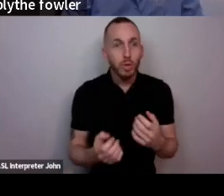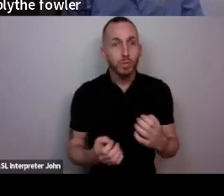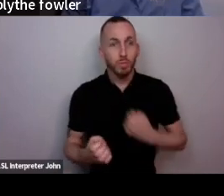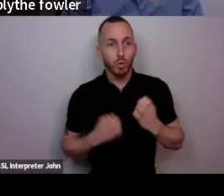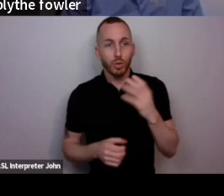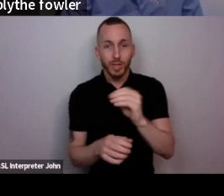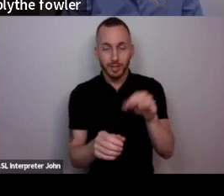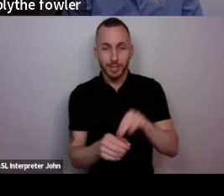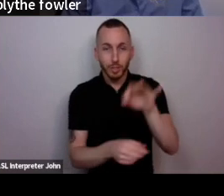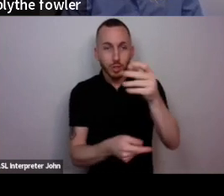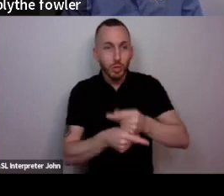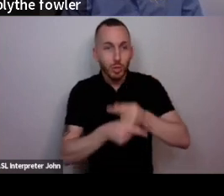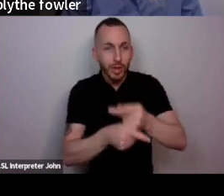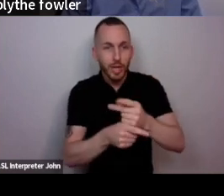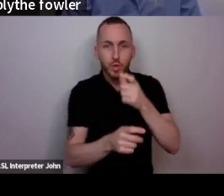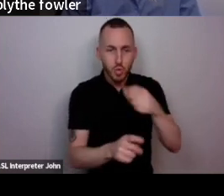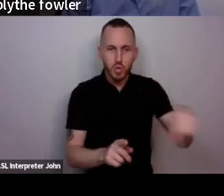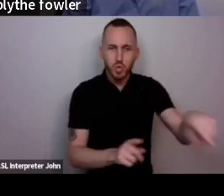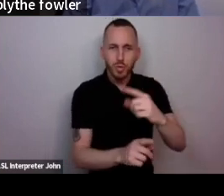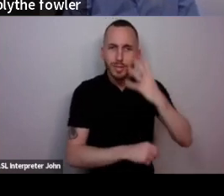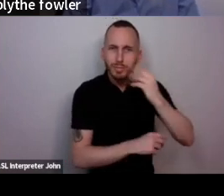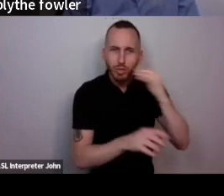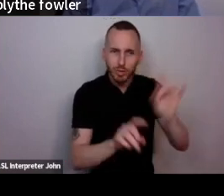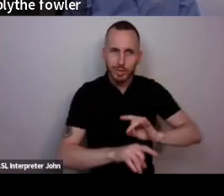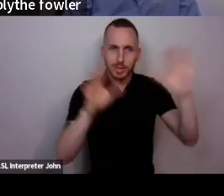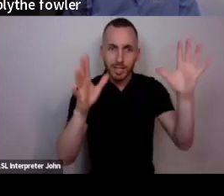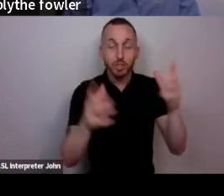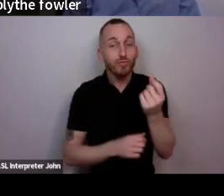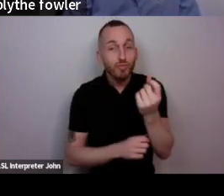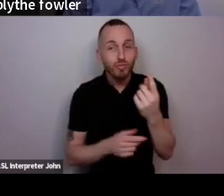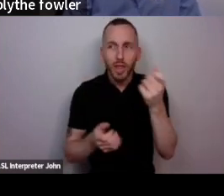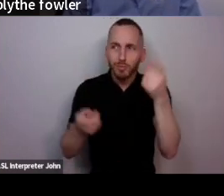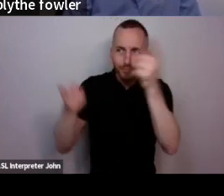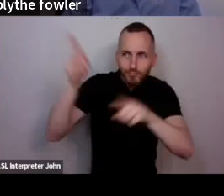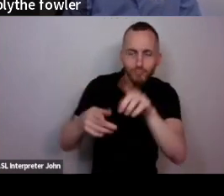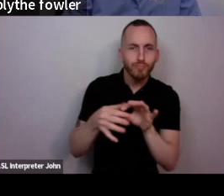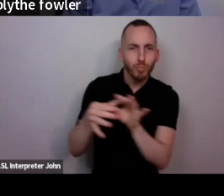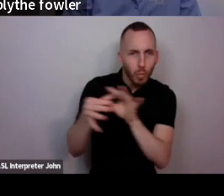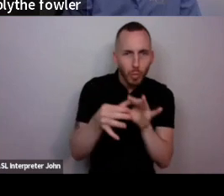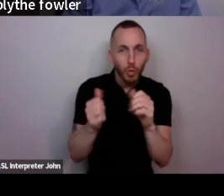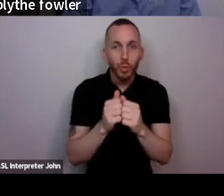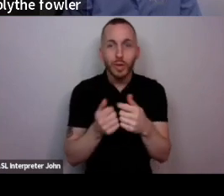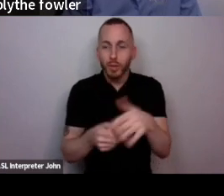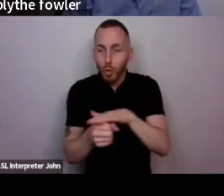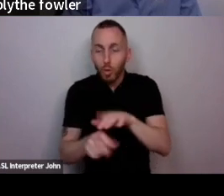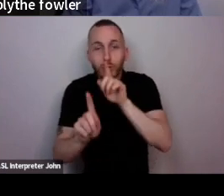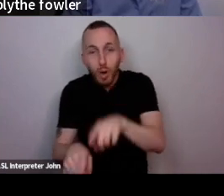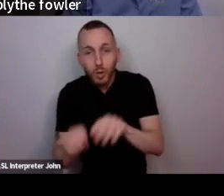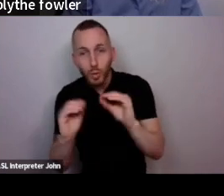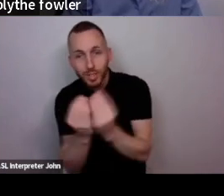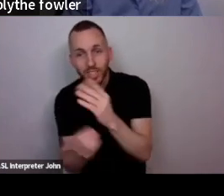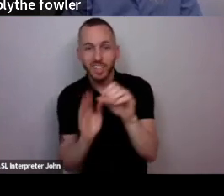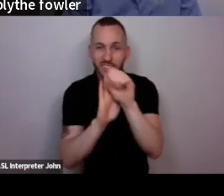in cooperation with national state and local response organizations and other VOAD member